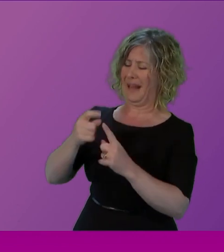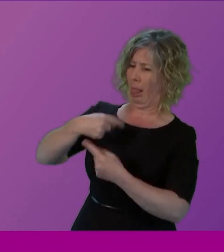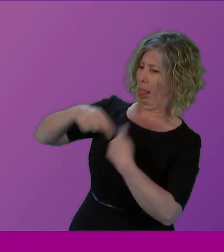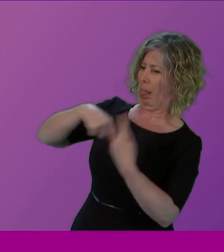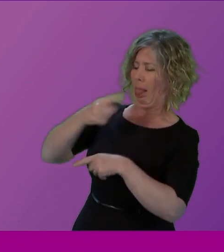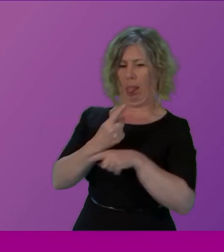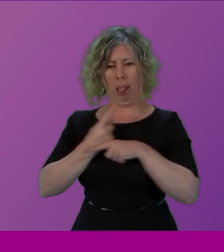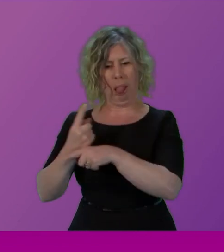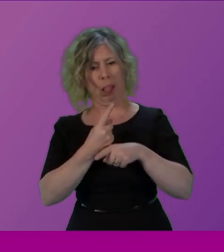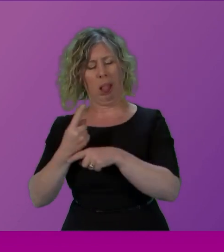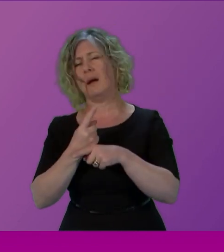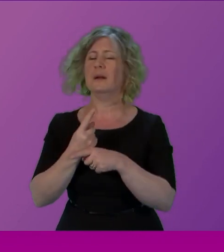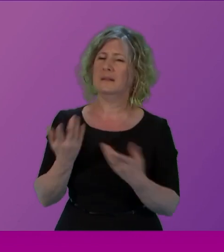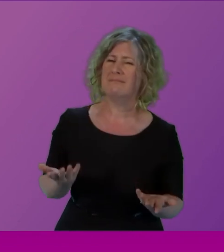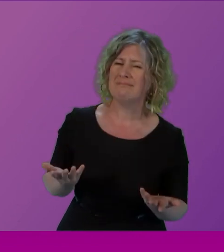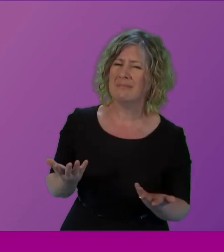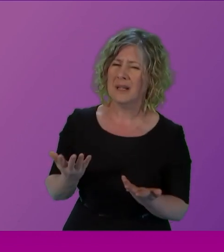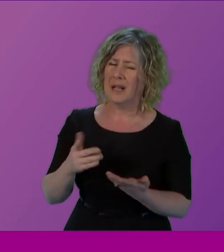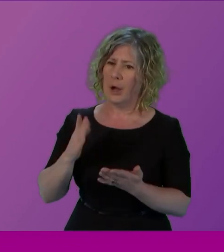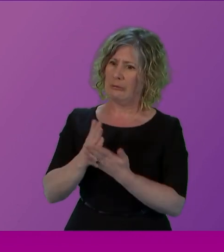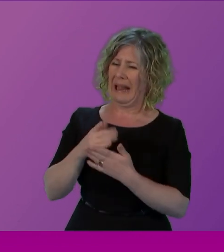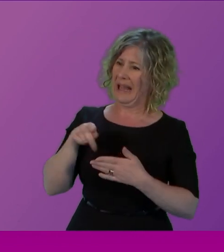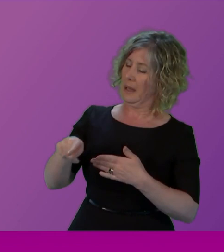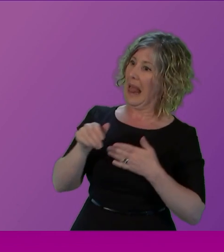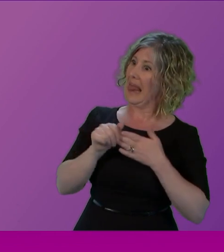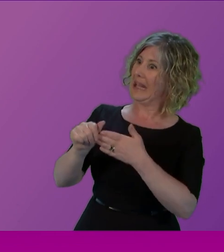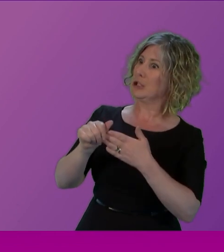It seems that the only things that are missing from the SNP leadership election are an Ash